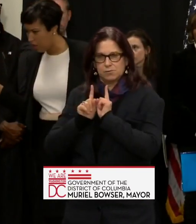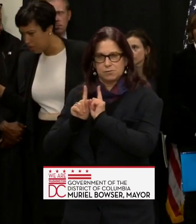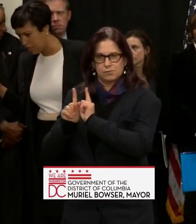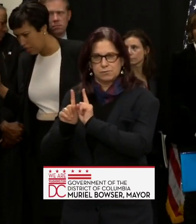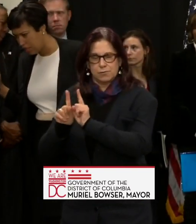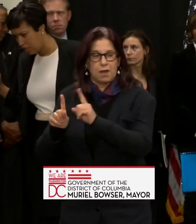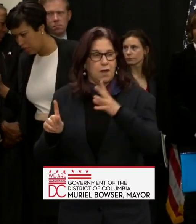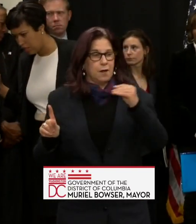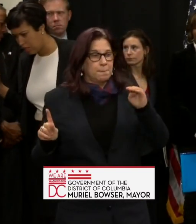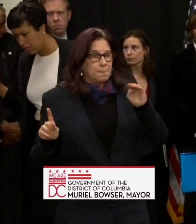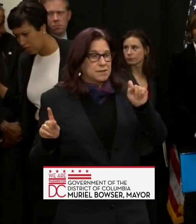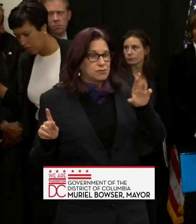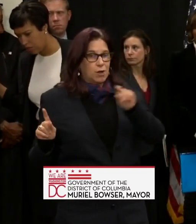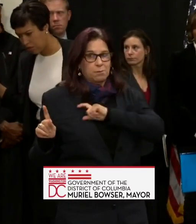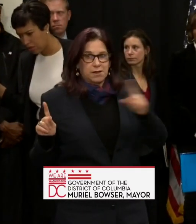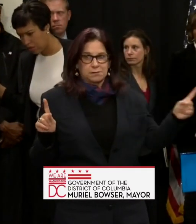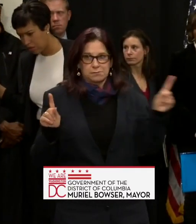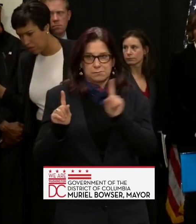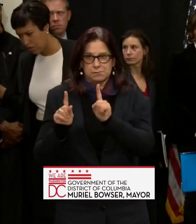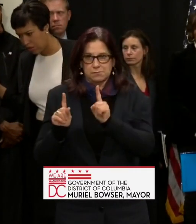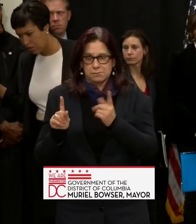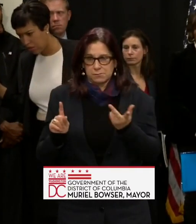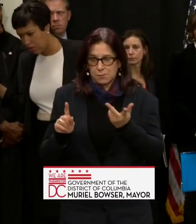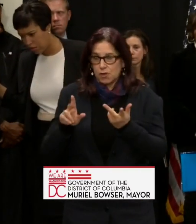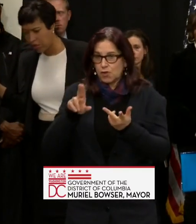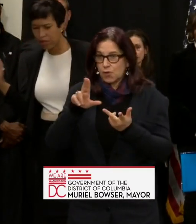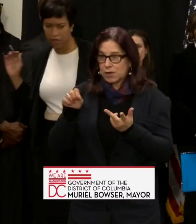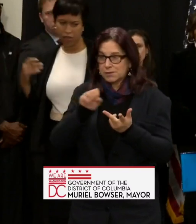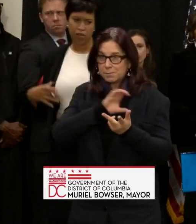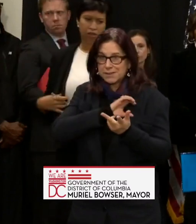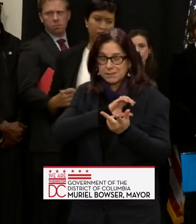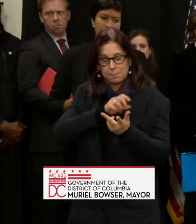STATES MILITARY TO TAKE A LOOK AT WHAT WAS GOING ON THERE TO